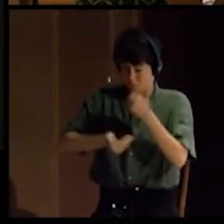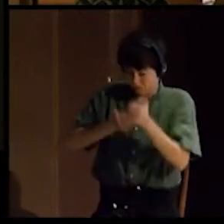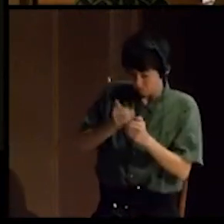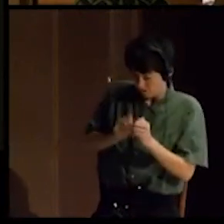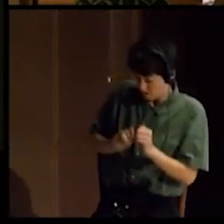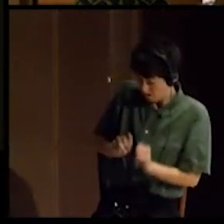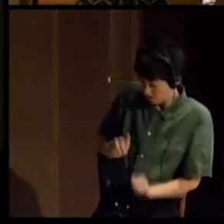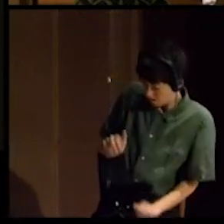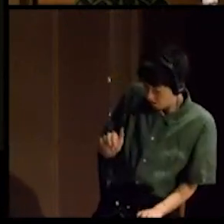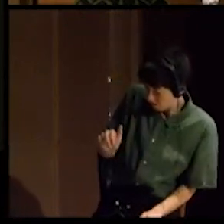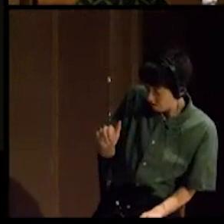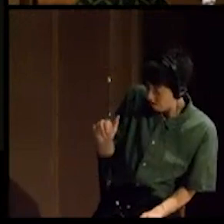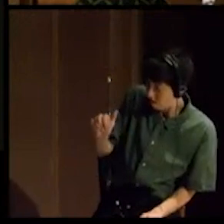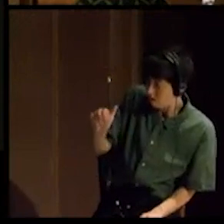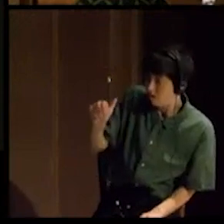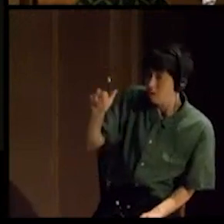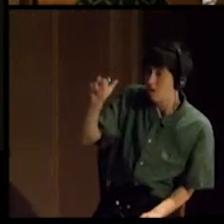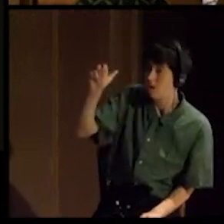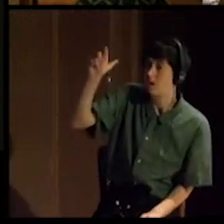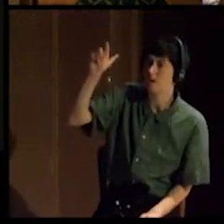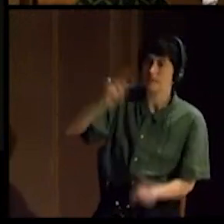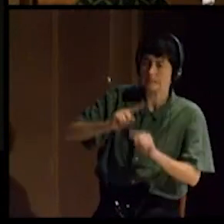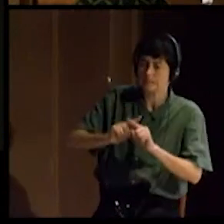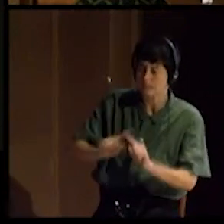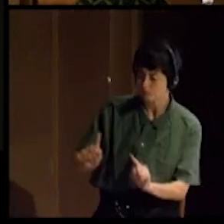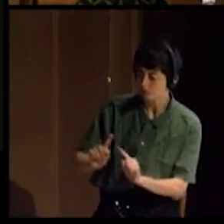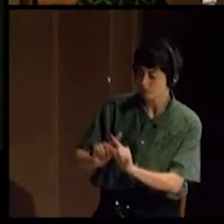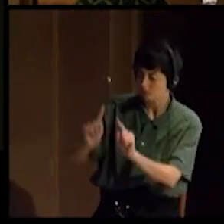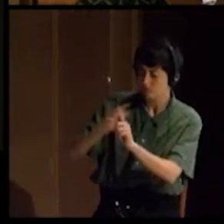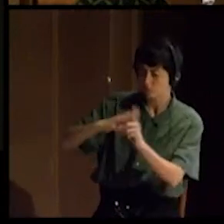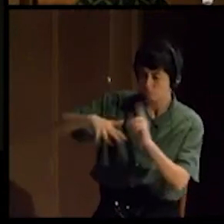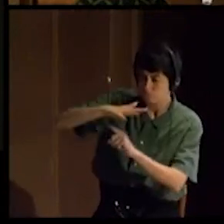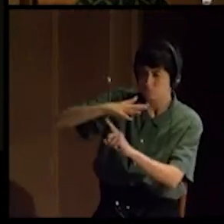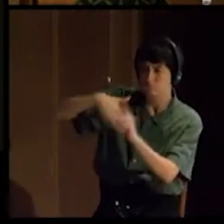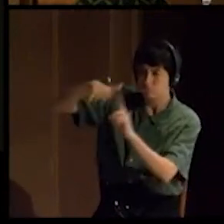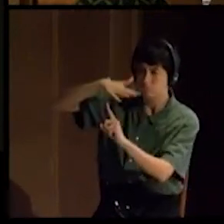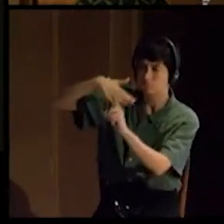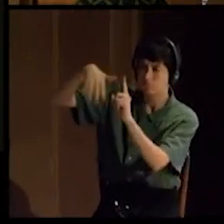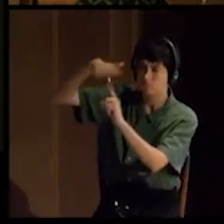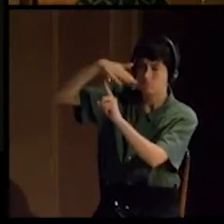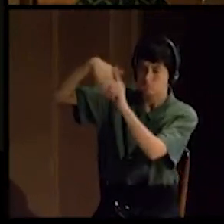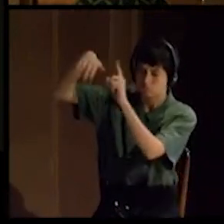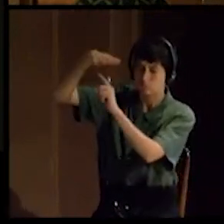you go through subtropical forests, through oak forests, through rhododendron and spruce forests,